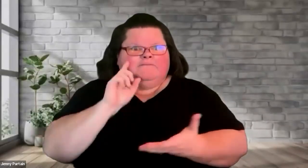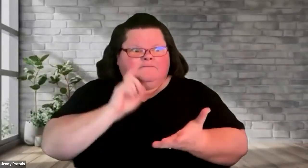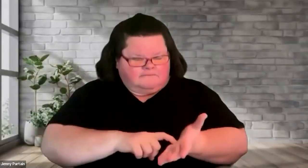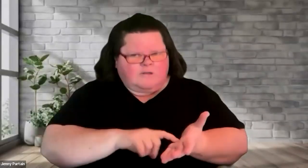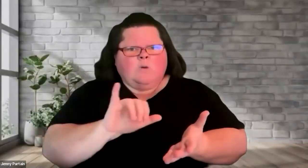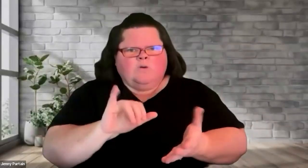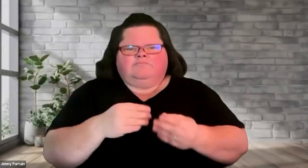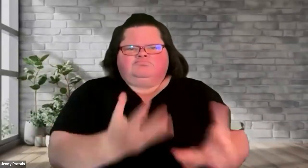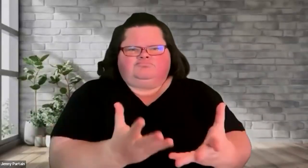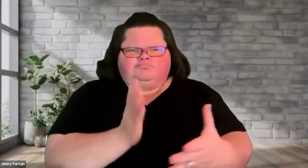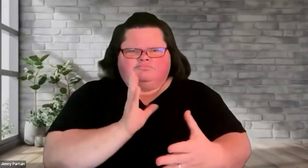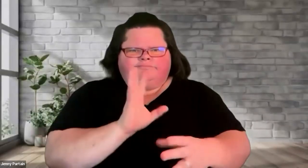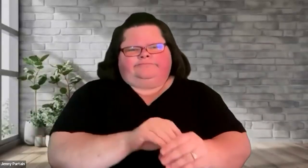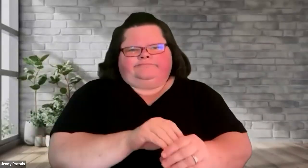and provide immediate intervention.